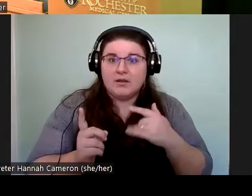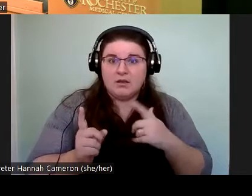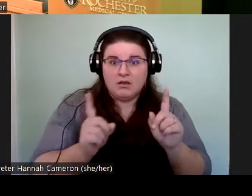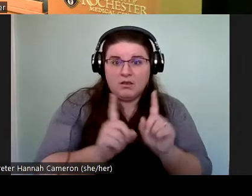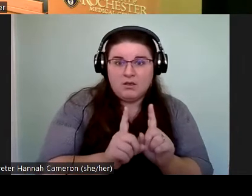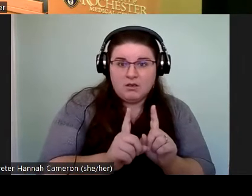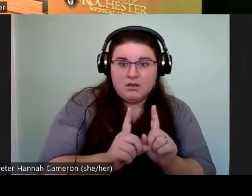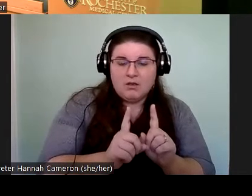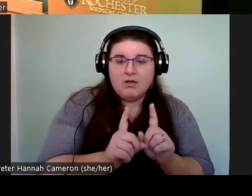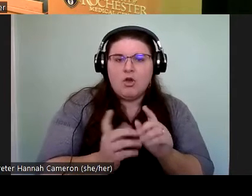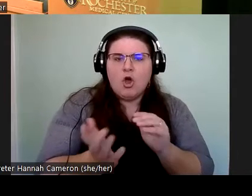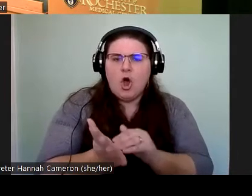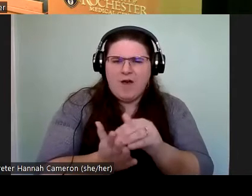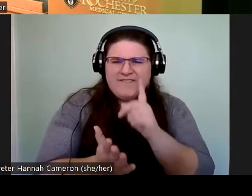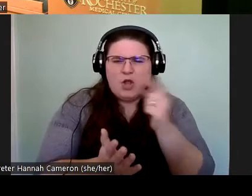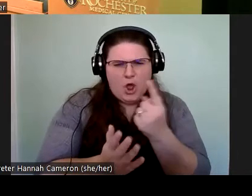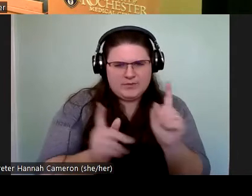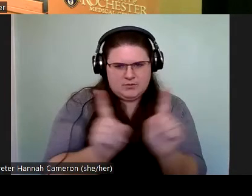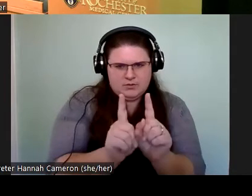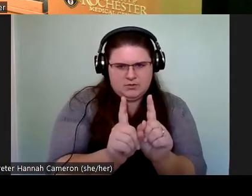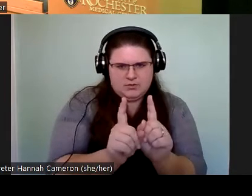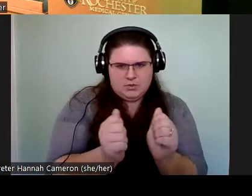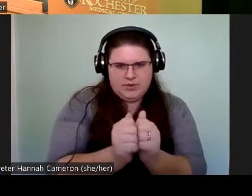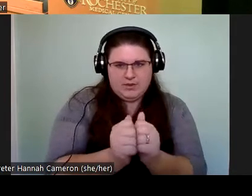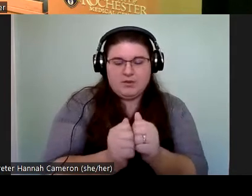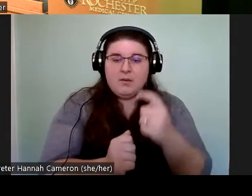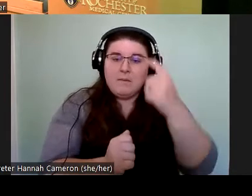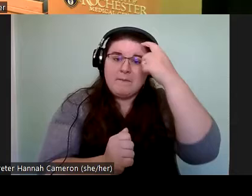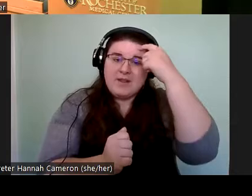telling you right but for somehow with the mental illness when people might have difficulty